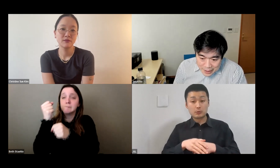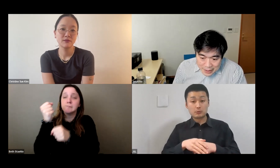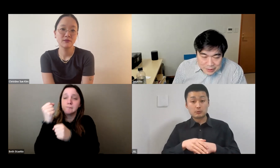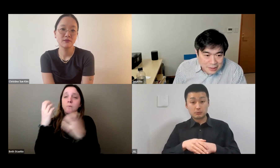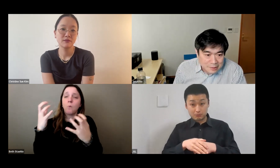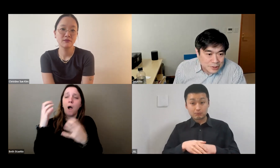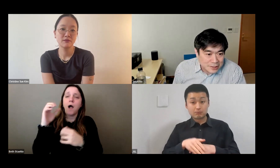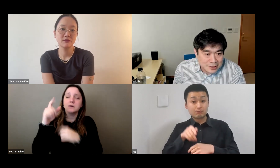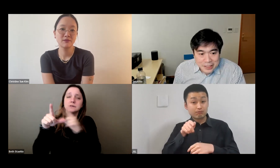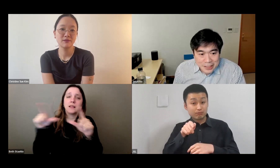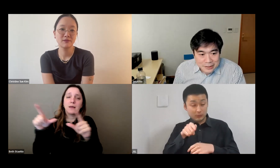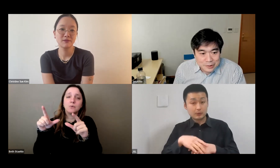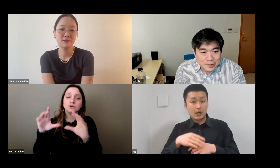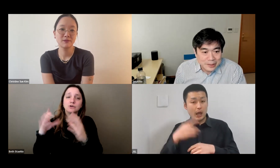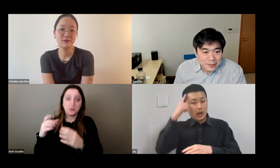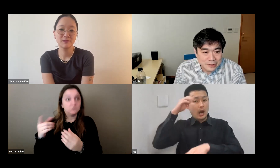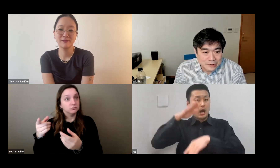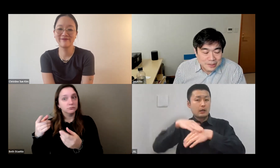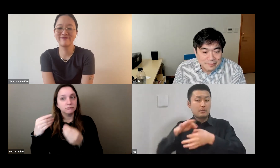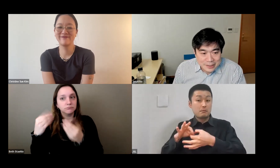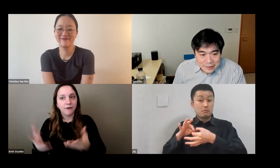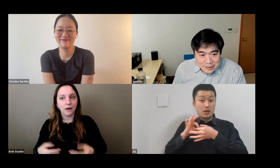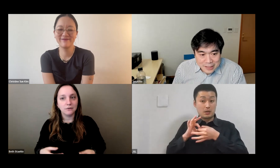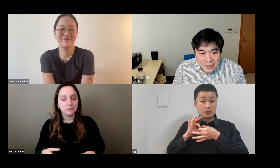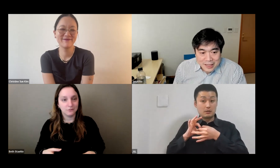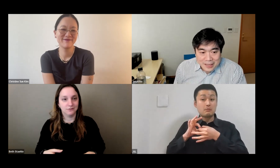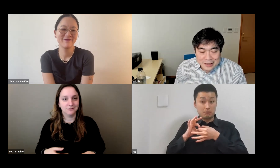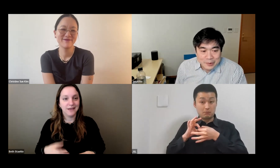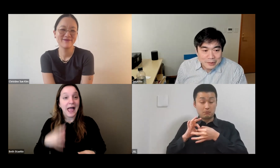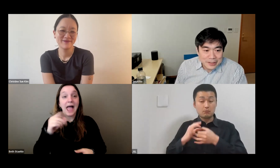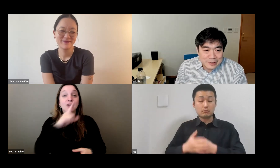And she completely changed the way we do events and the way we think